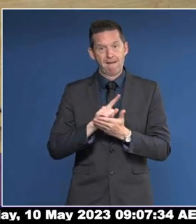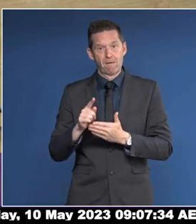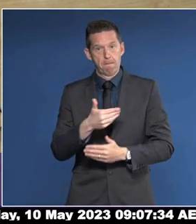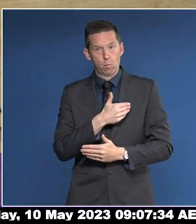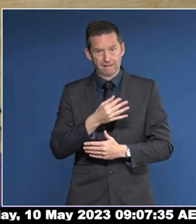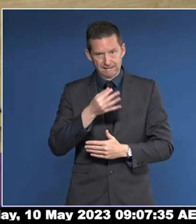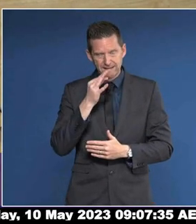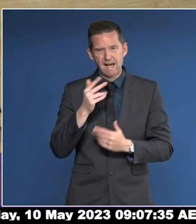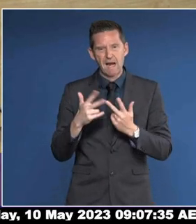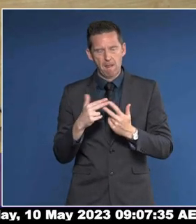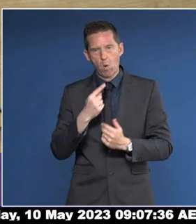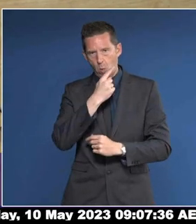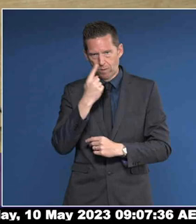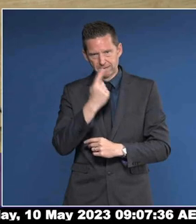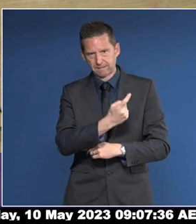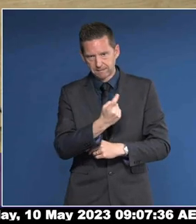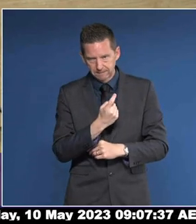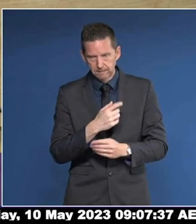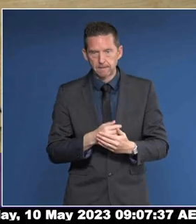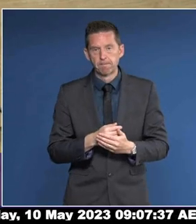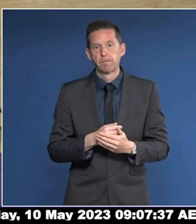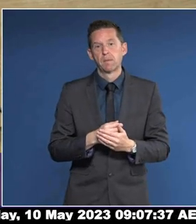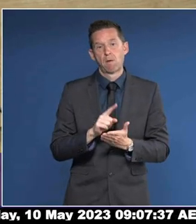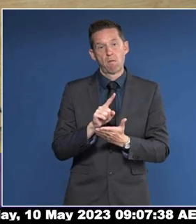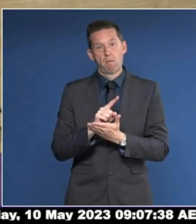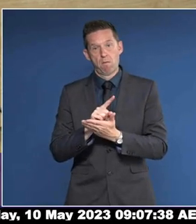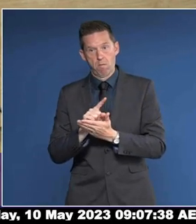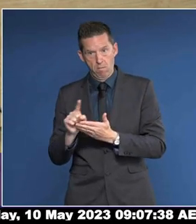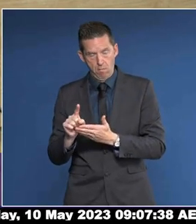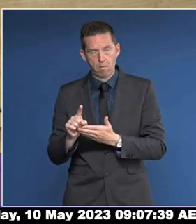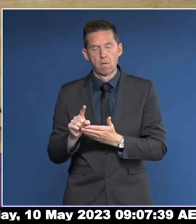end of that witness's evidence, Commissioners, there will be a part of his